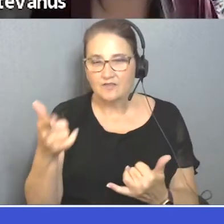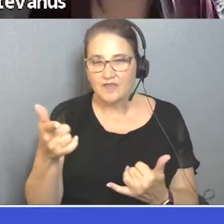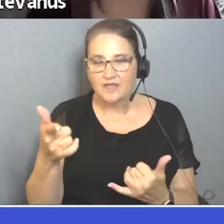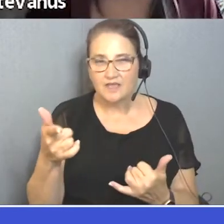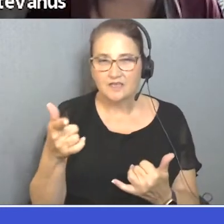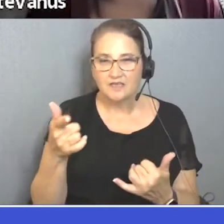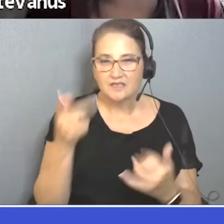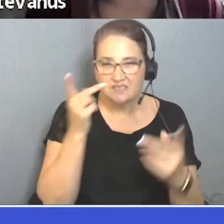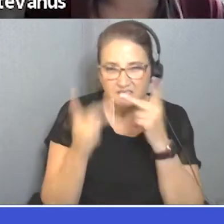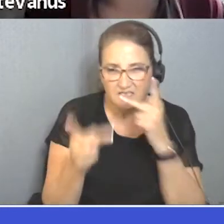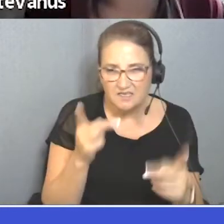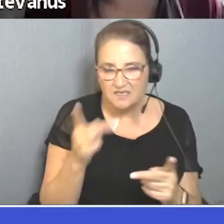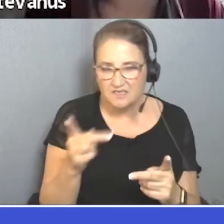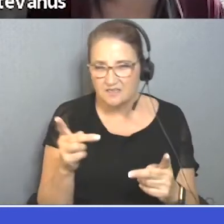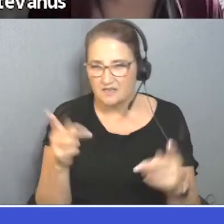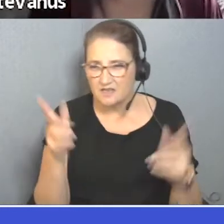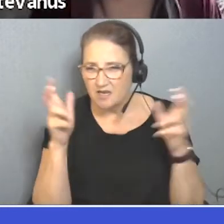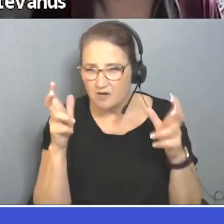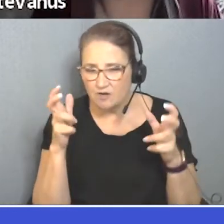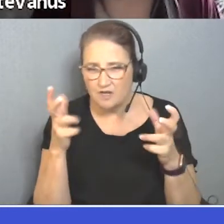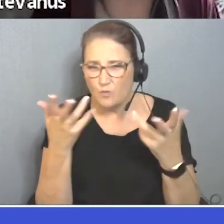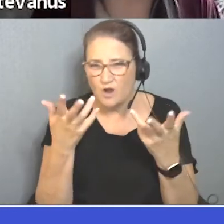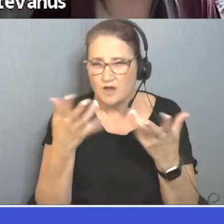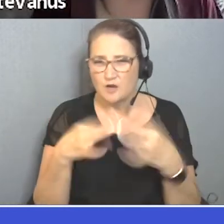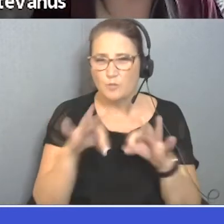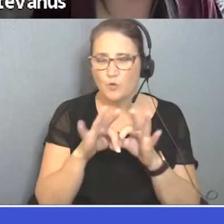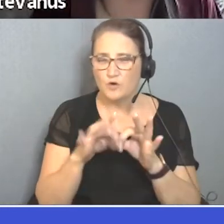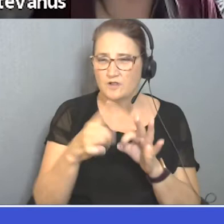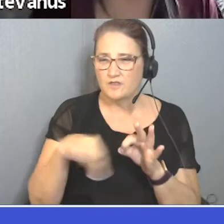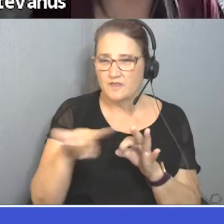is your stakeholder hearing or seeing that is important to them?